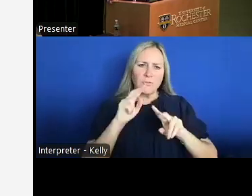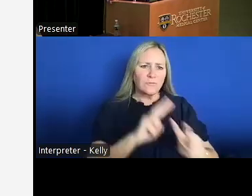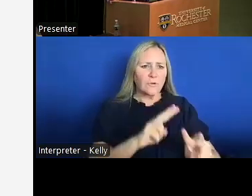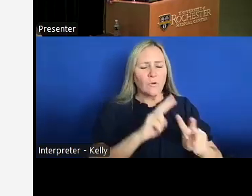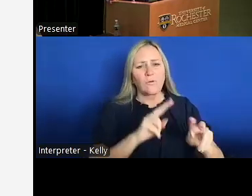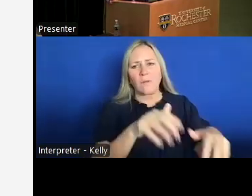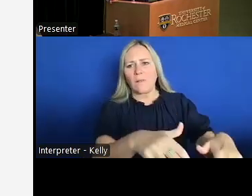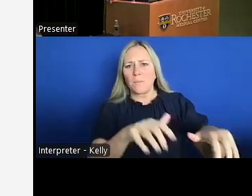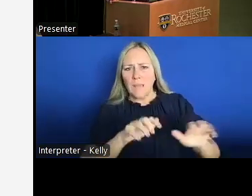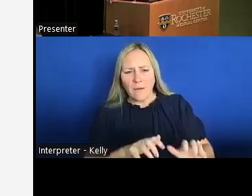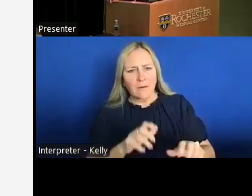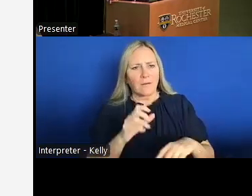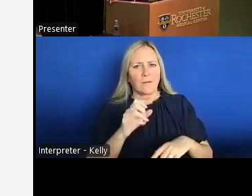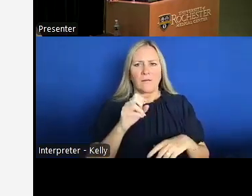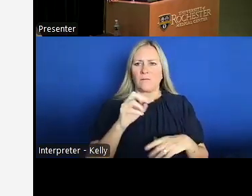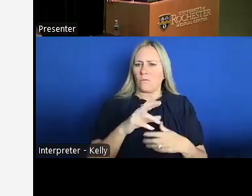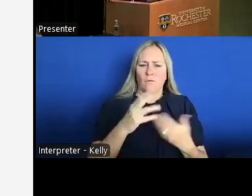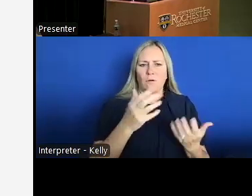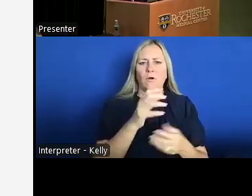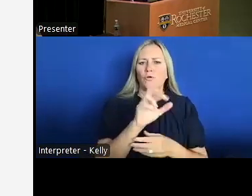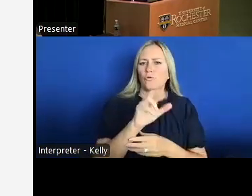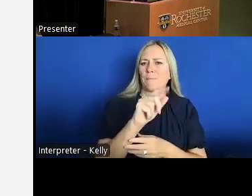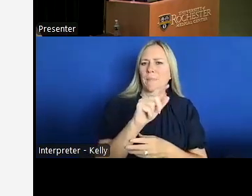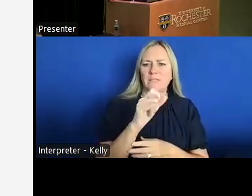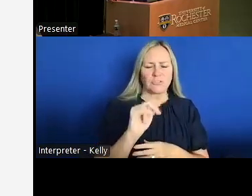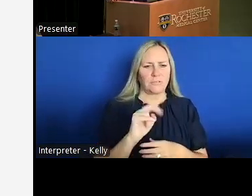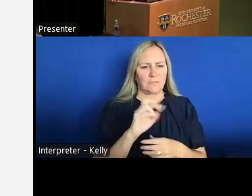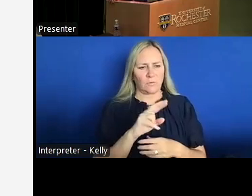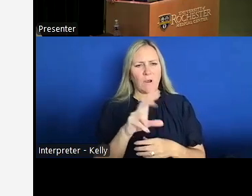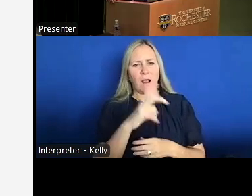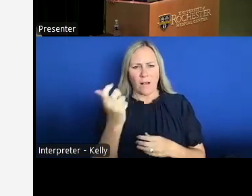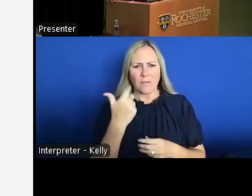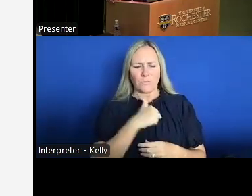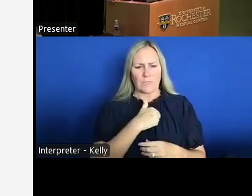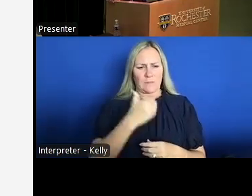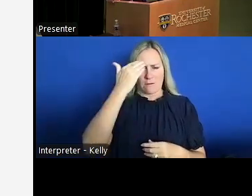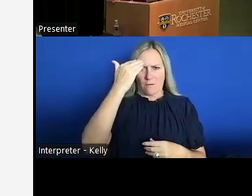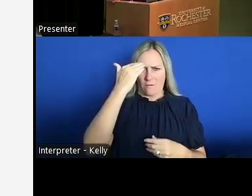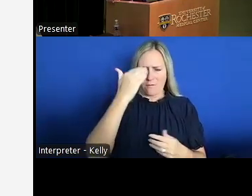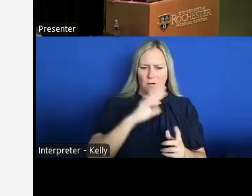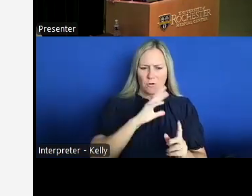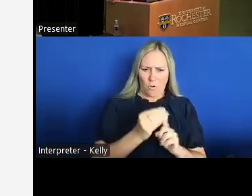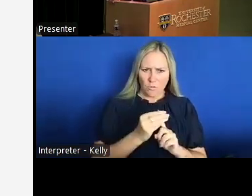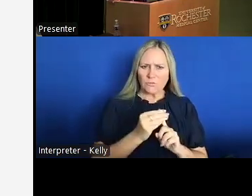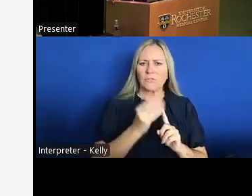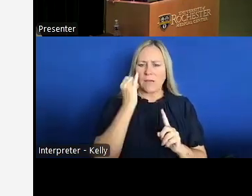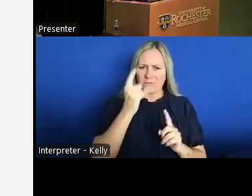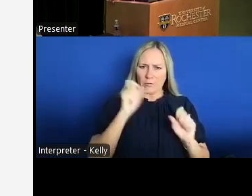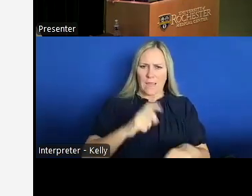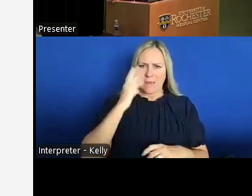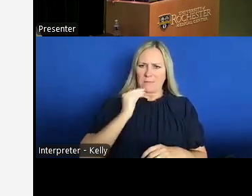their cremations in the ways that we know across cultures support healthy grieving um and it may